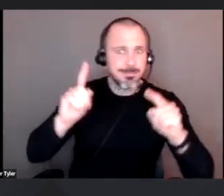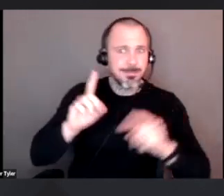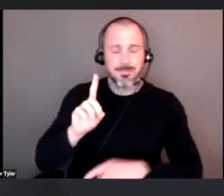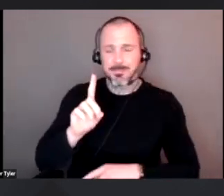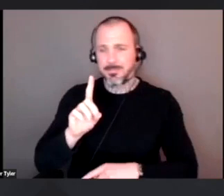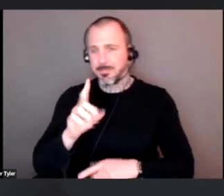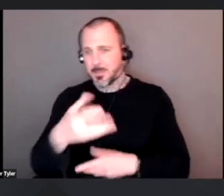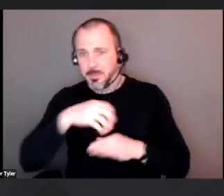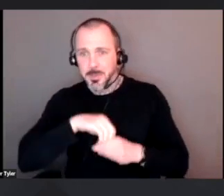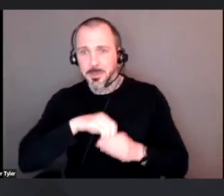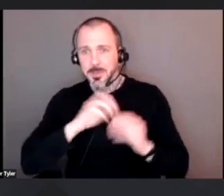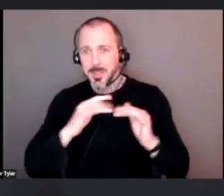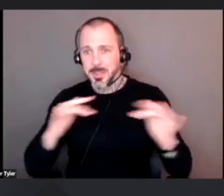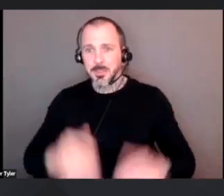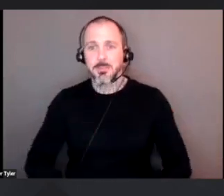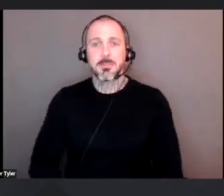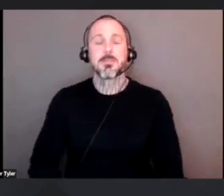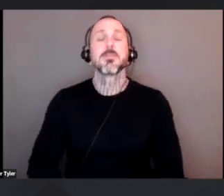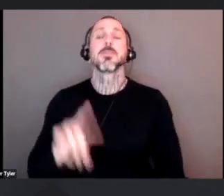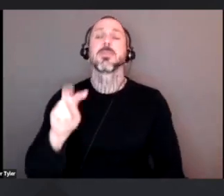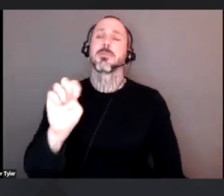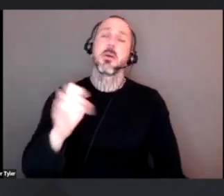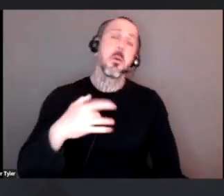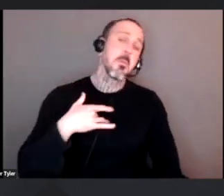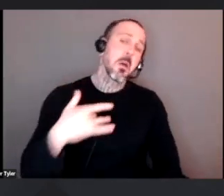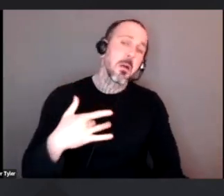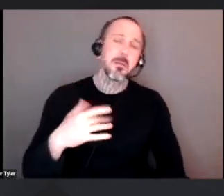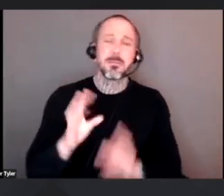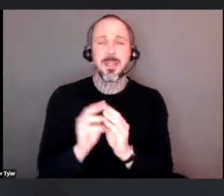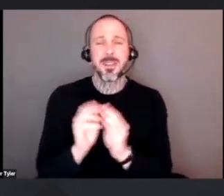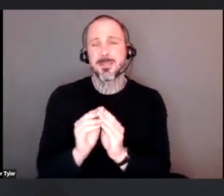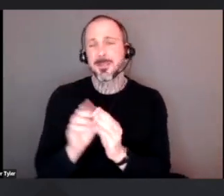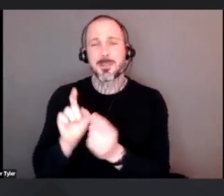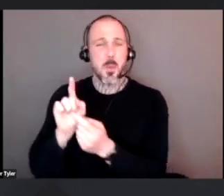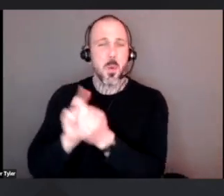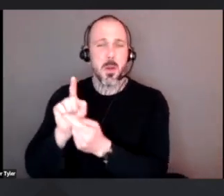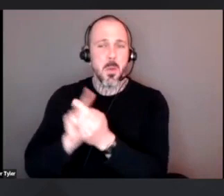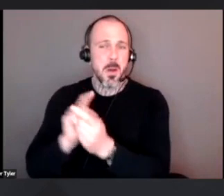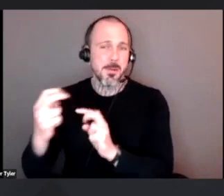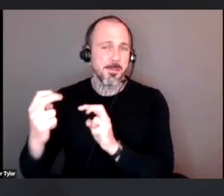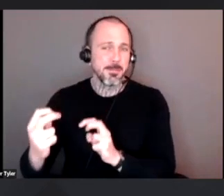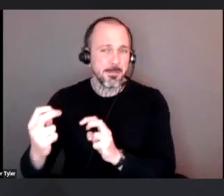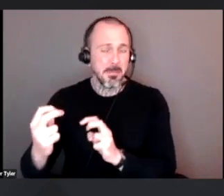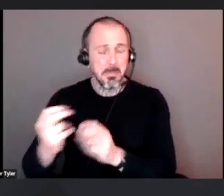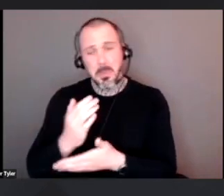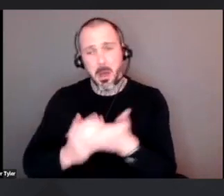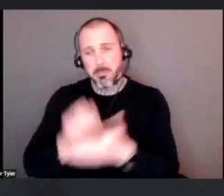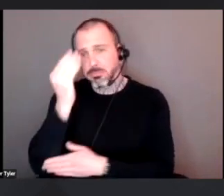Last year we actually, because of our inclusive practices and partially because of the commercial we did with SARC,